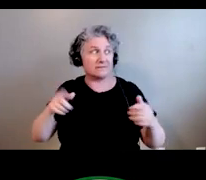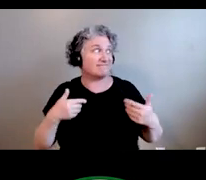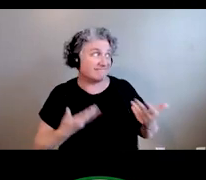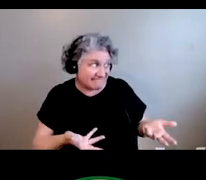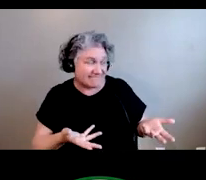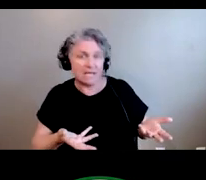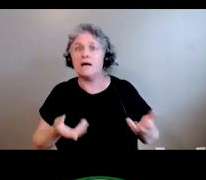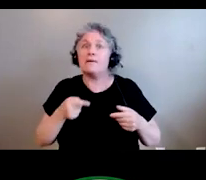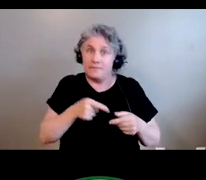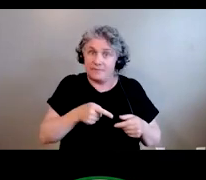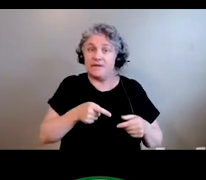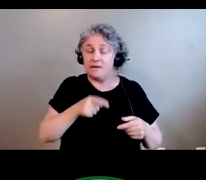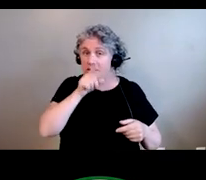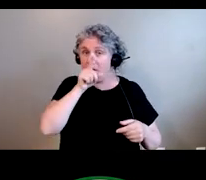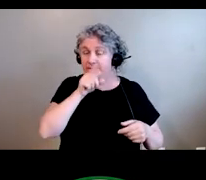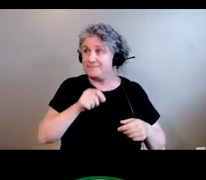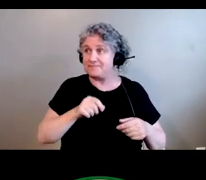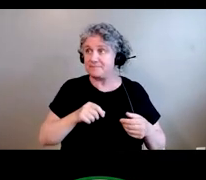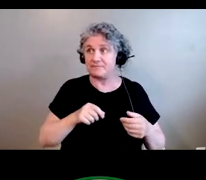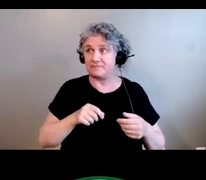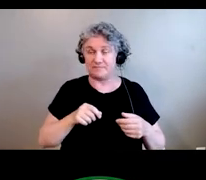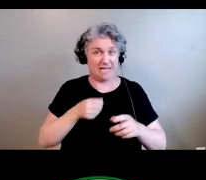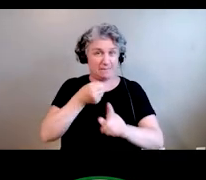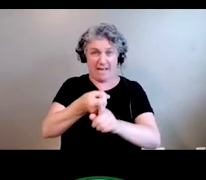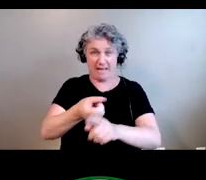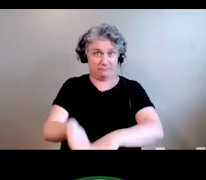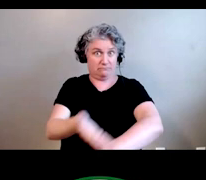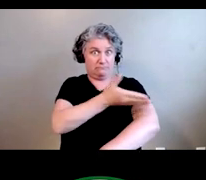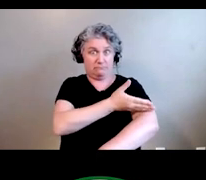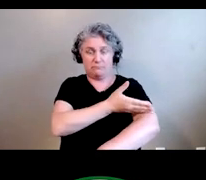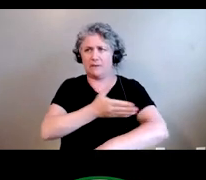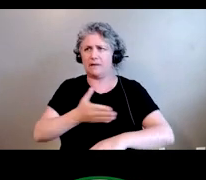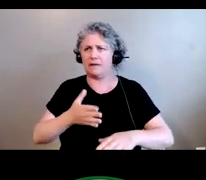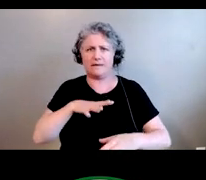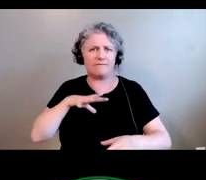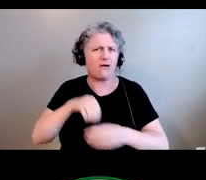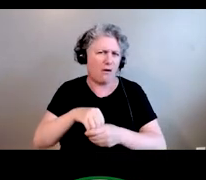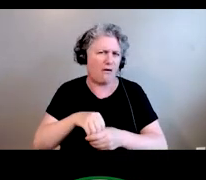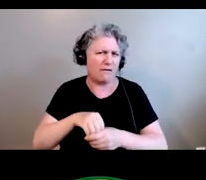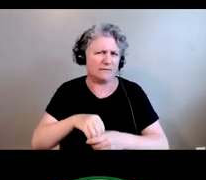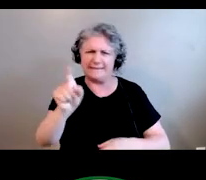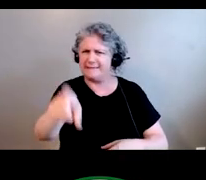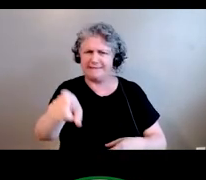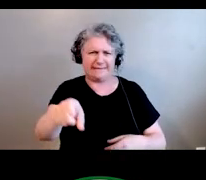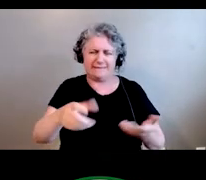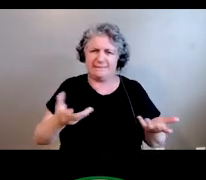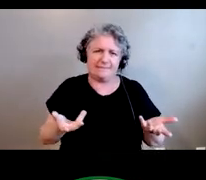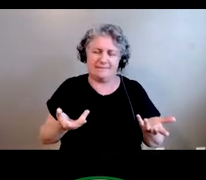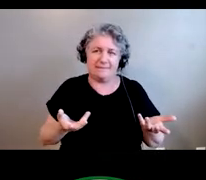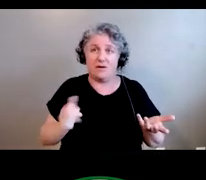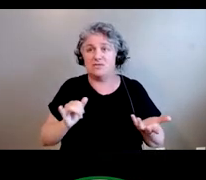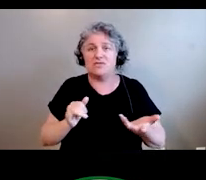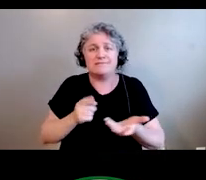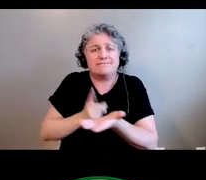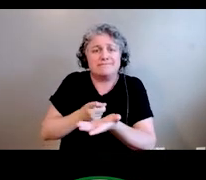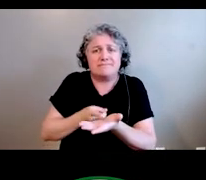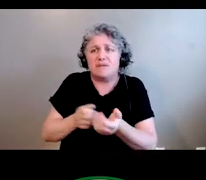talking. one of the people on the panel he all they were saying that she had walked into